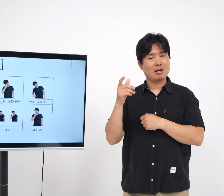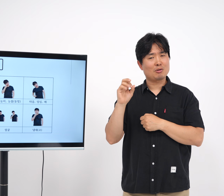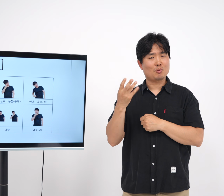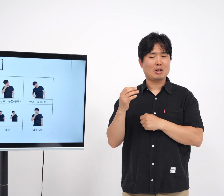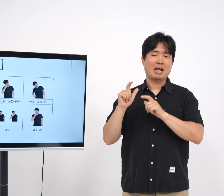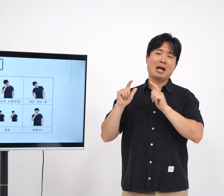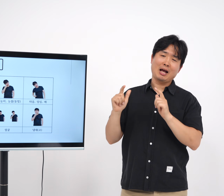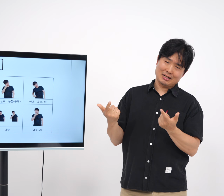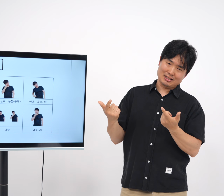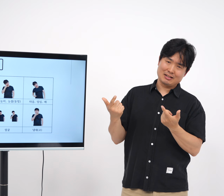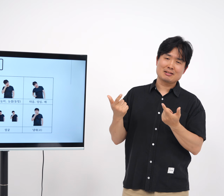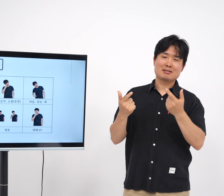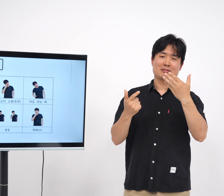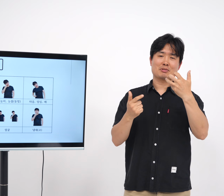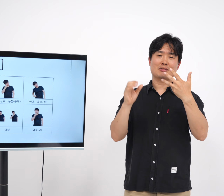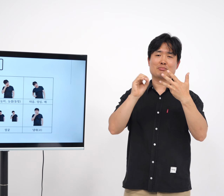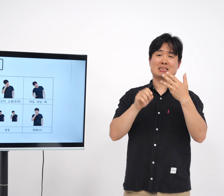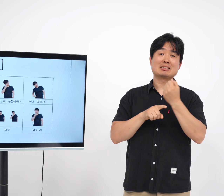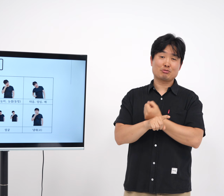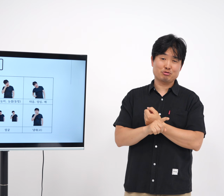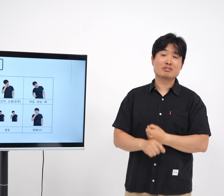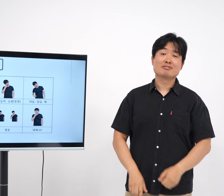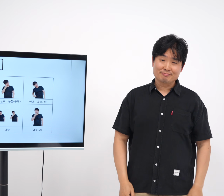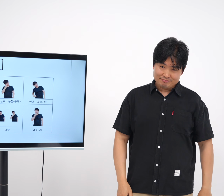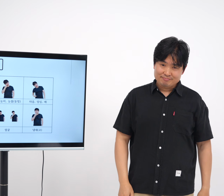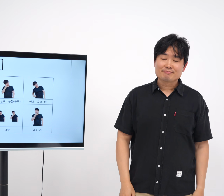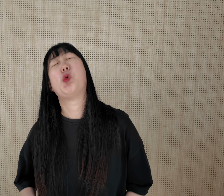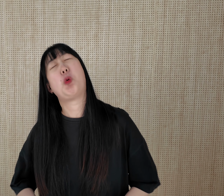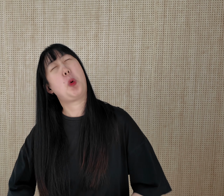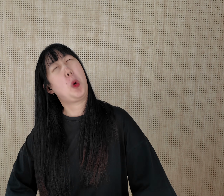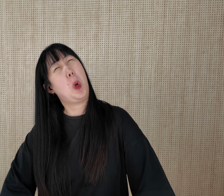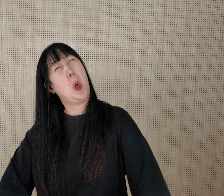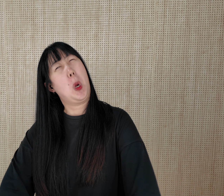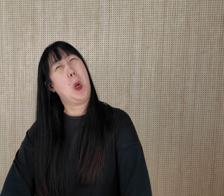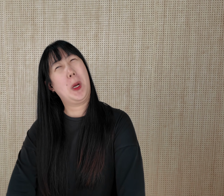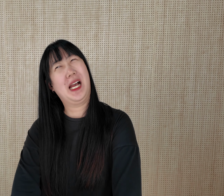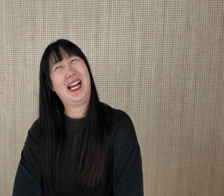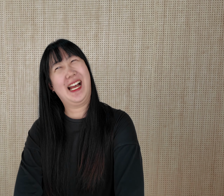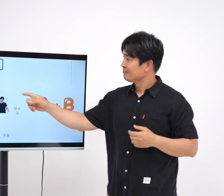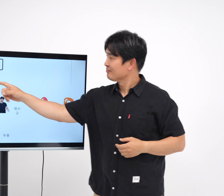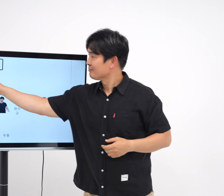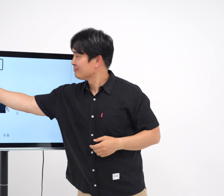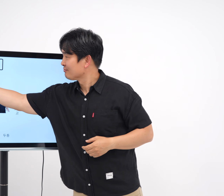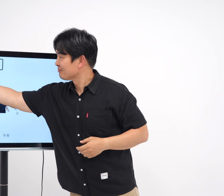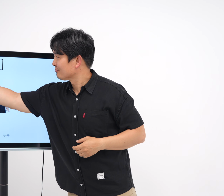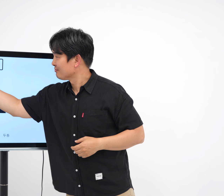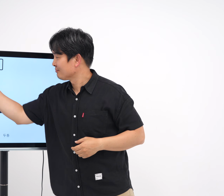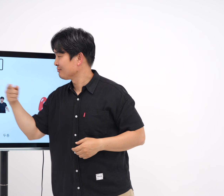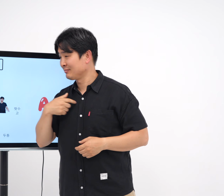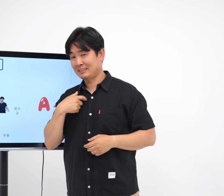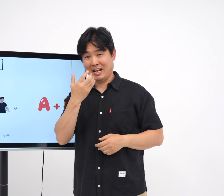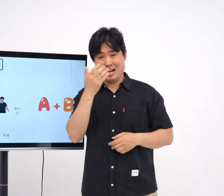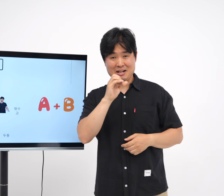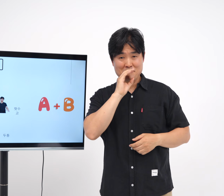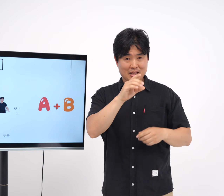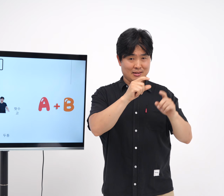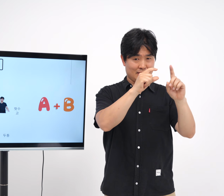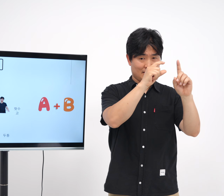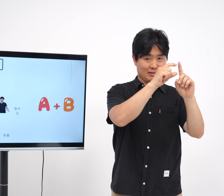98% of expressions are not idiomatic. Oh~~ As I just said, there should be two words,